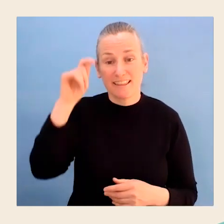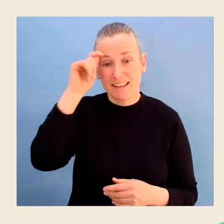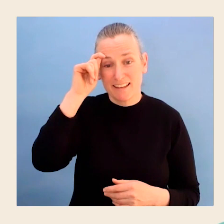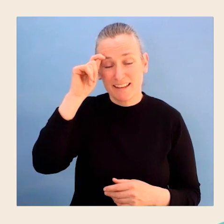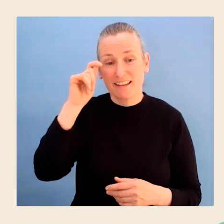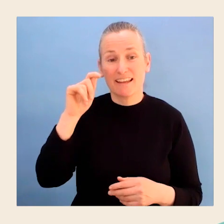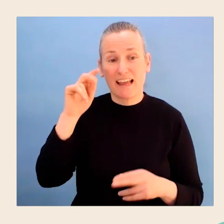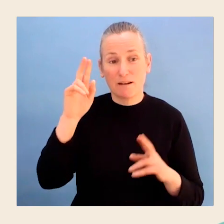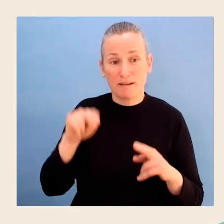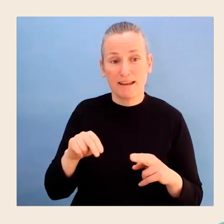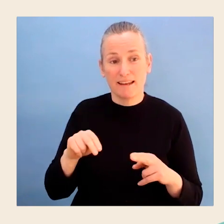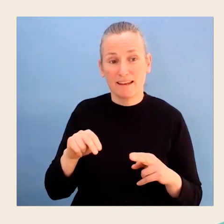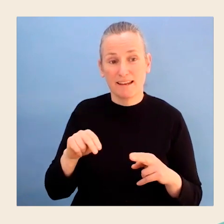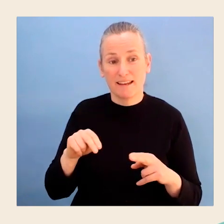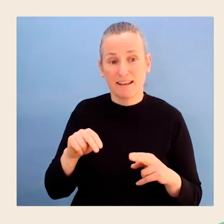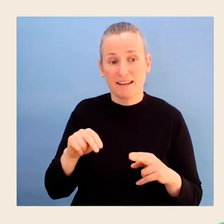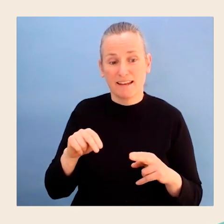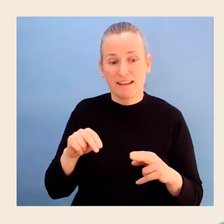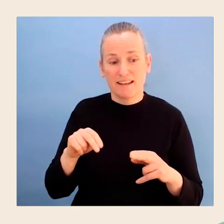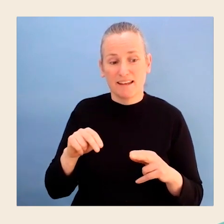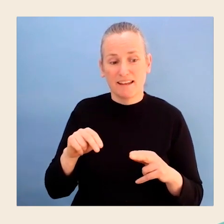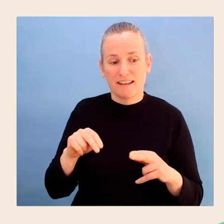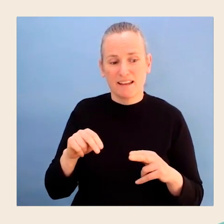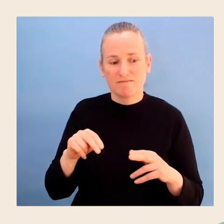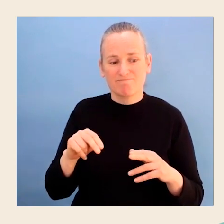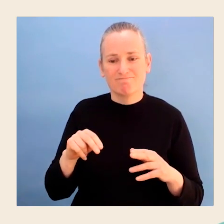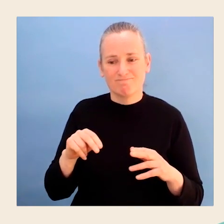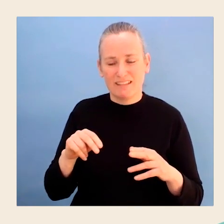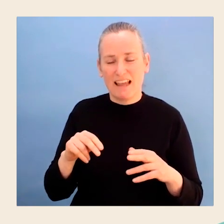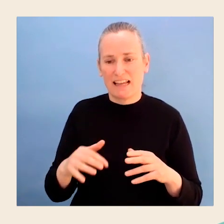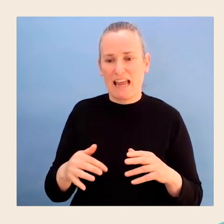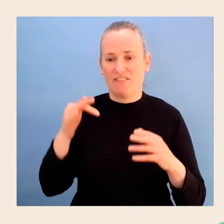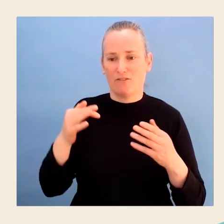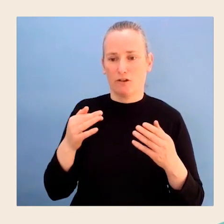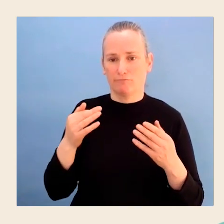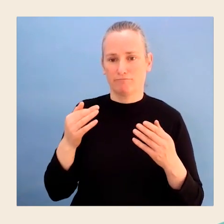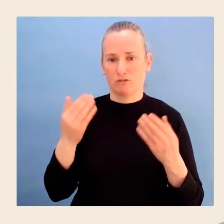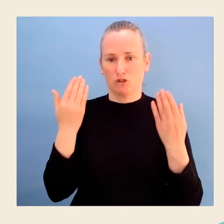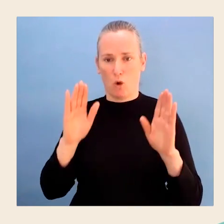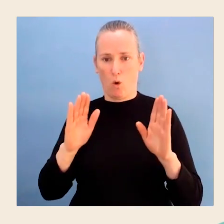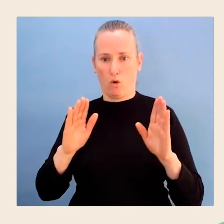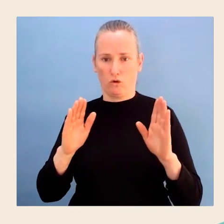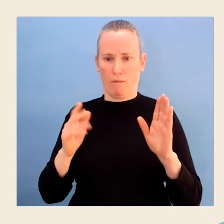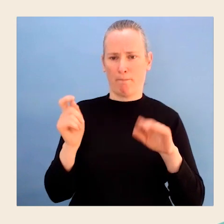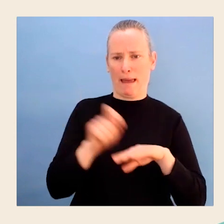if everybody is putting their best self out all the time, then there's a huge danger of creating an unrealistic